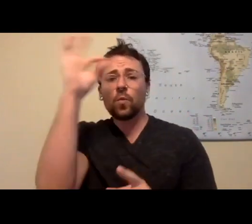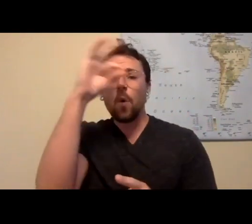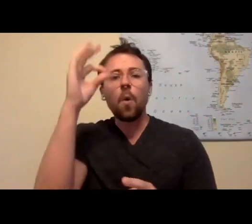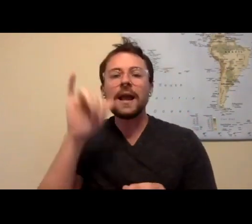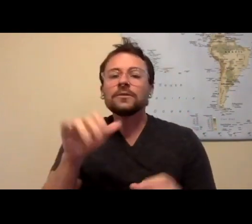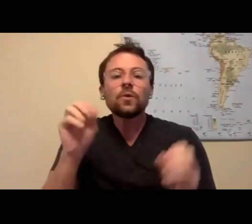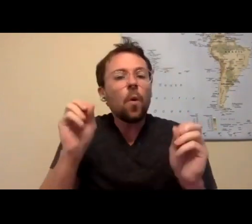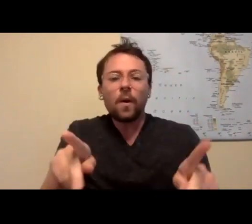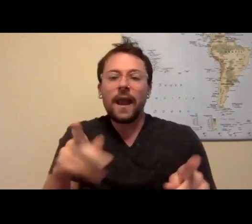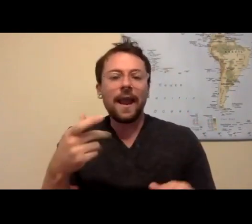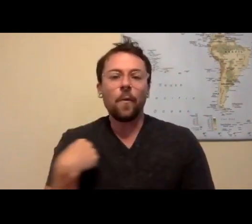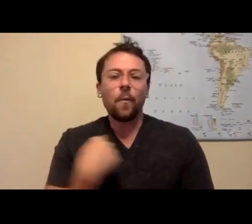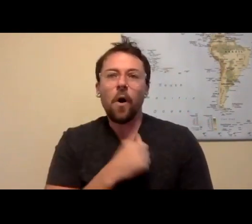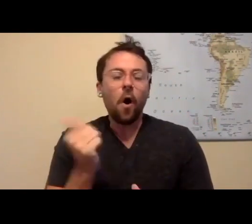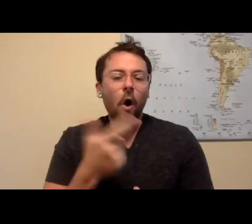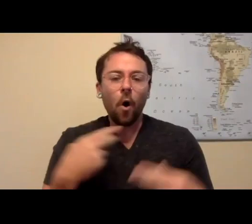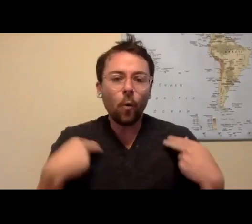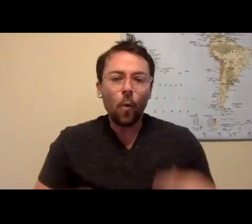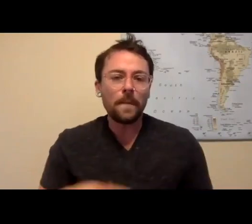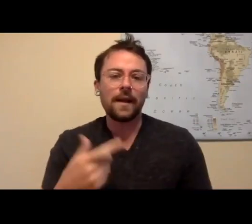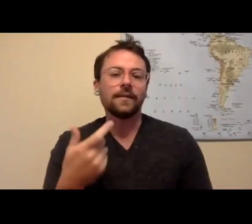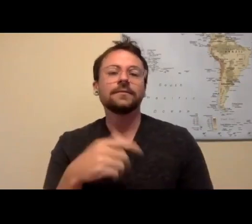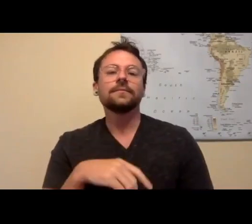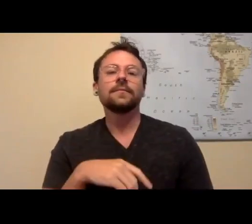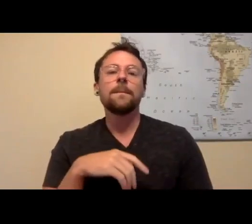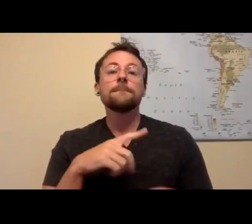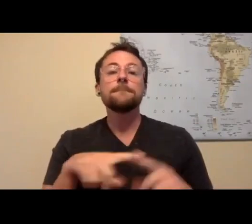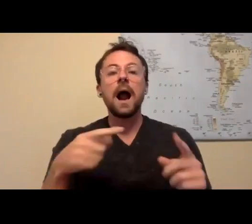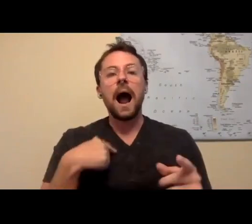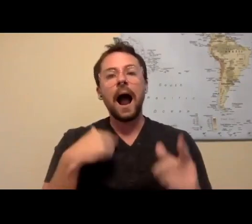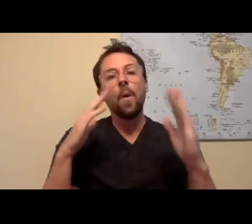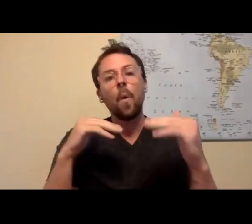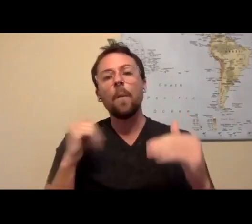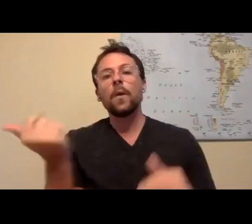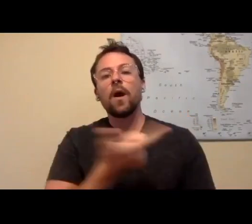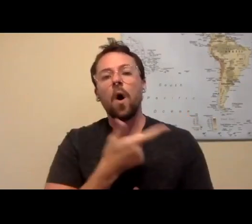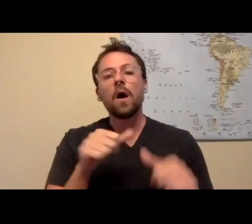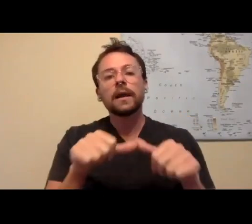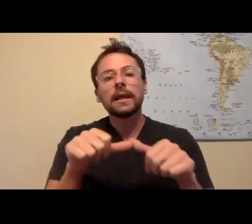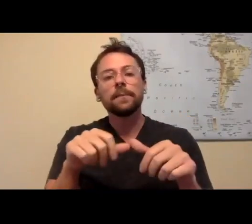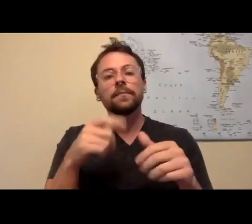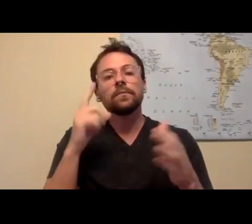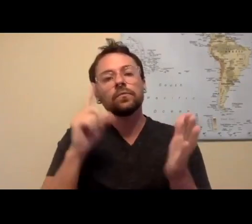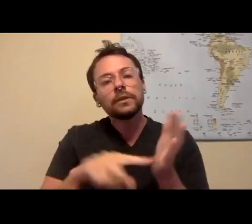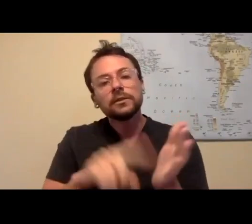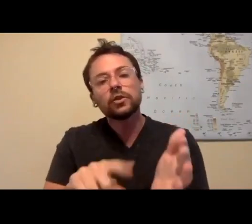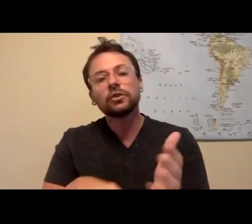because we have students in our class rooms who don't know that it's okay to feel the way they feel.